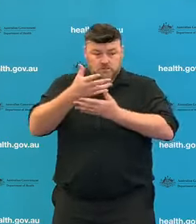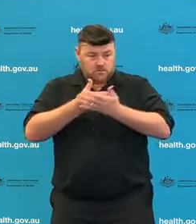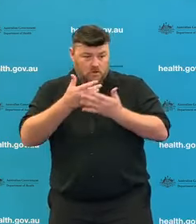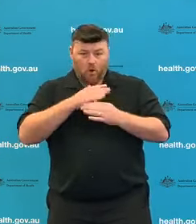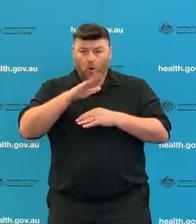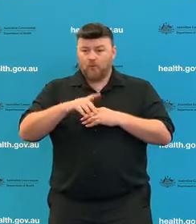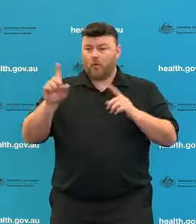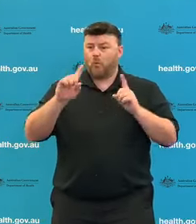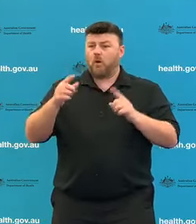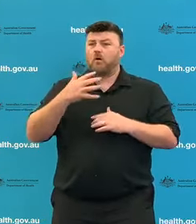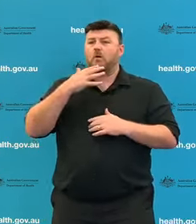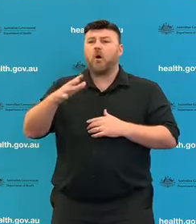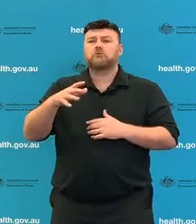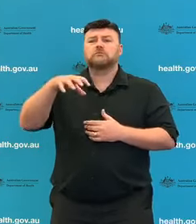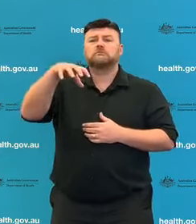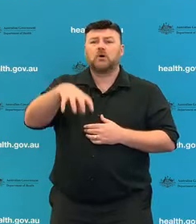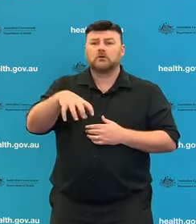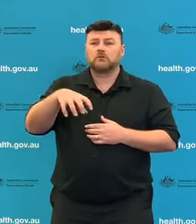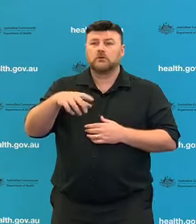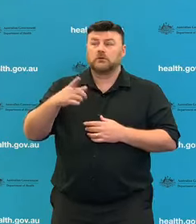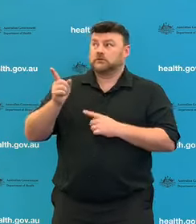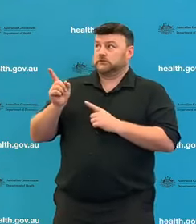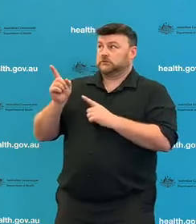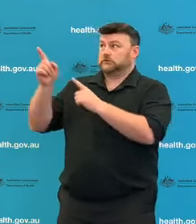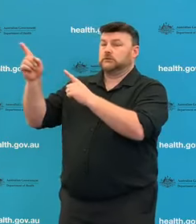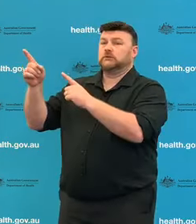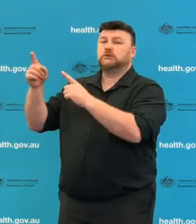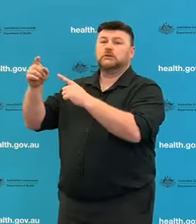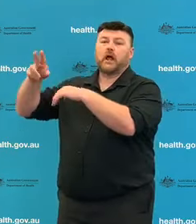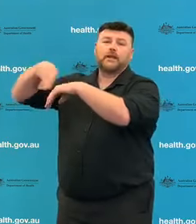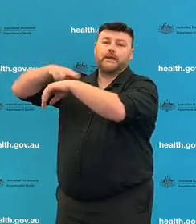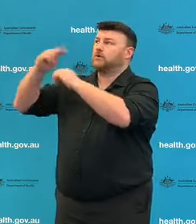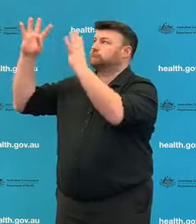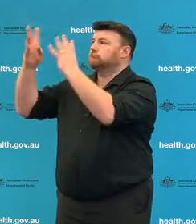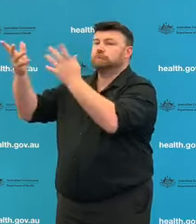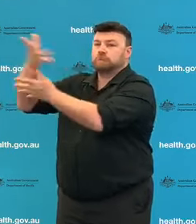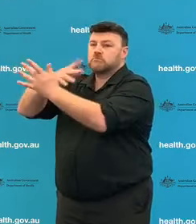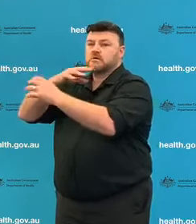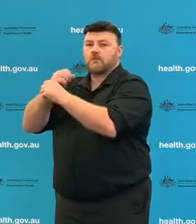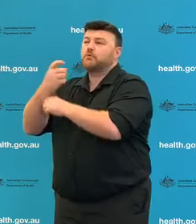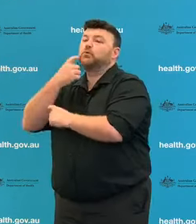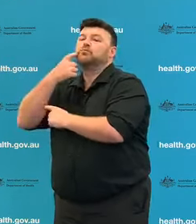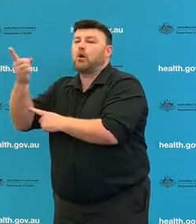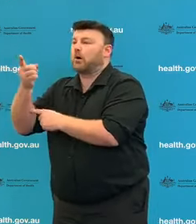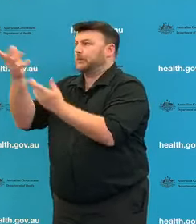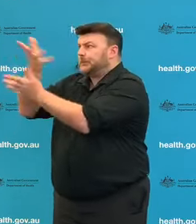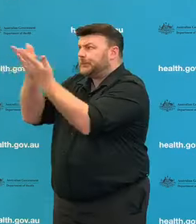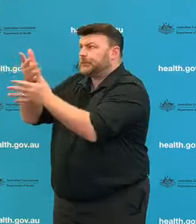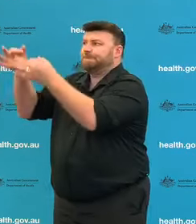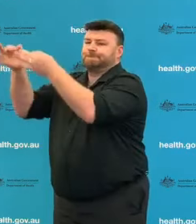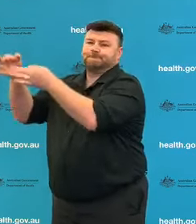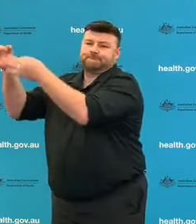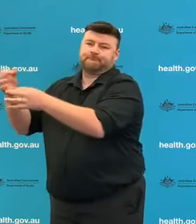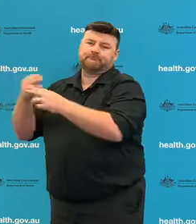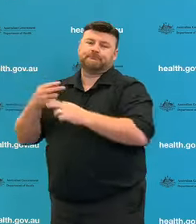at National Cabinet tomorrow. So I'm going to leave it to the Premiers and others to make the final comment and that